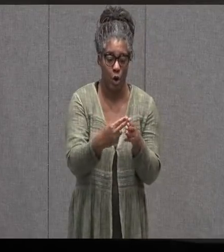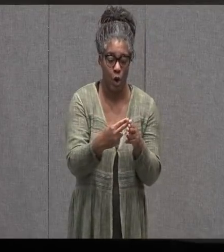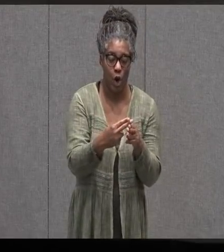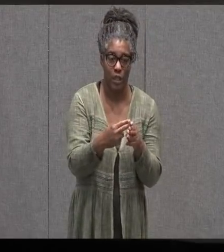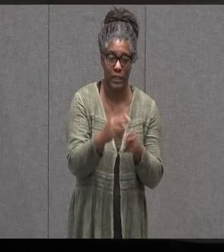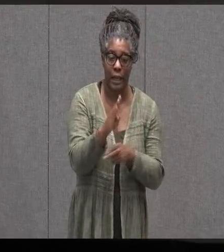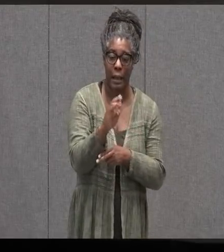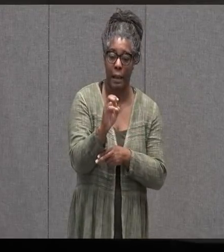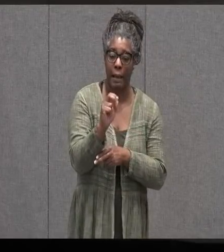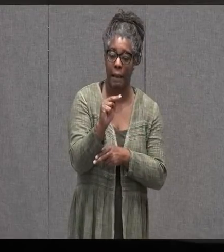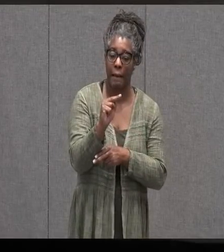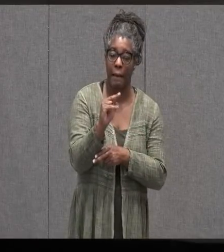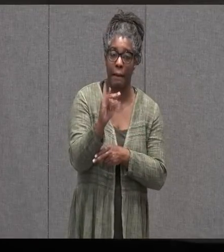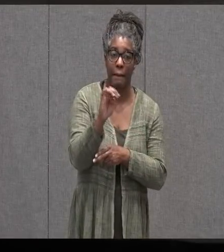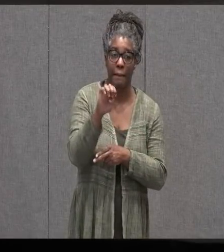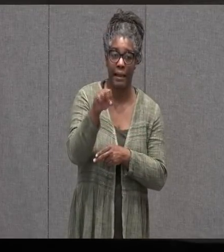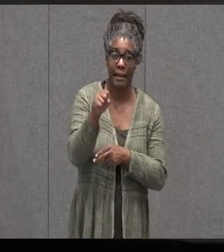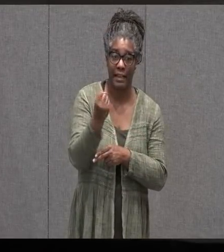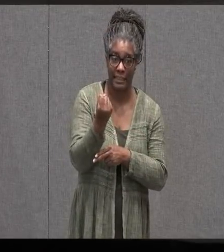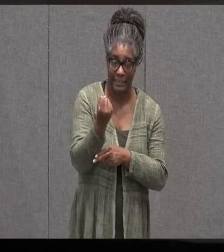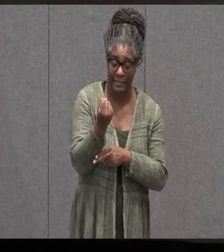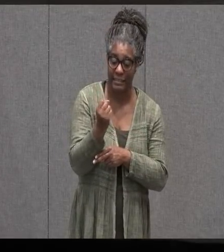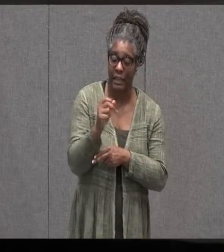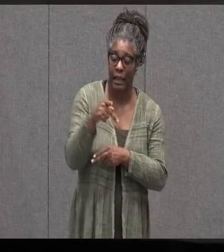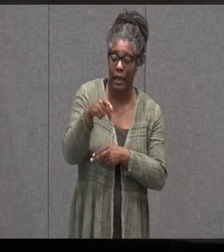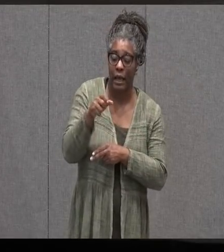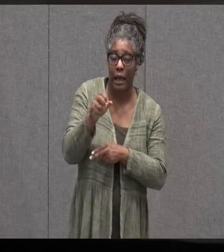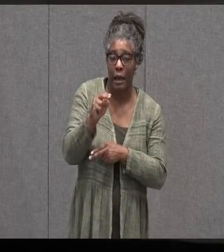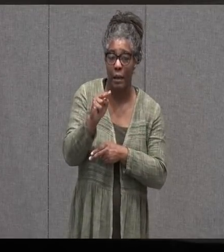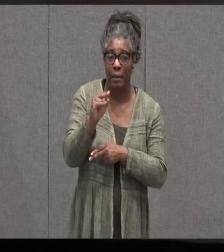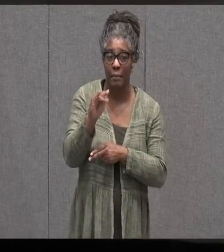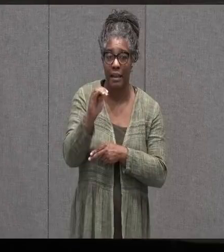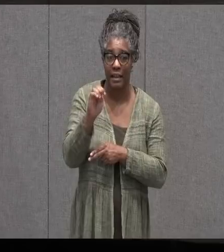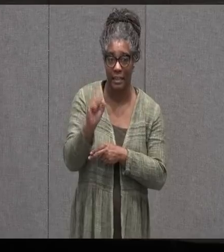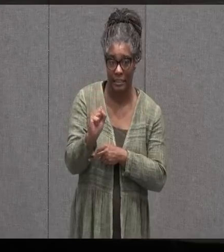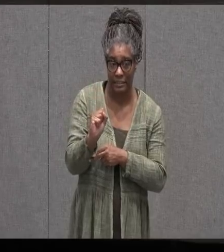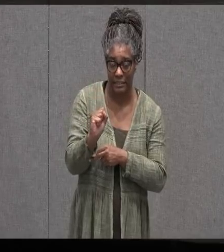It's by Pat Brisson, illustrated by Bob Barner,